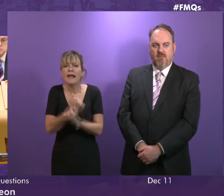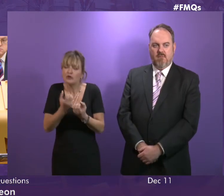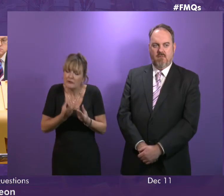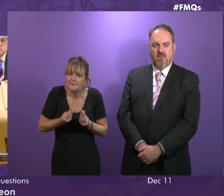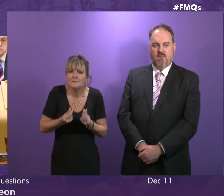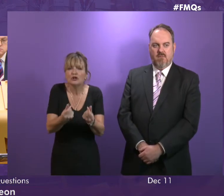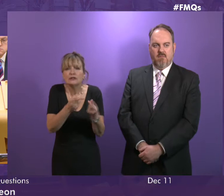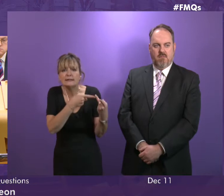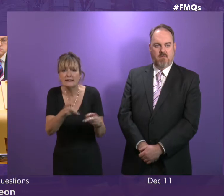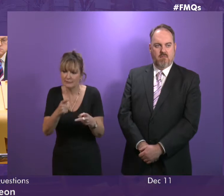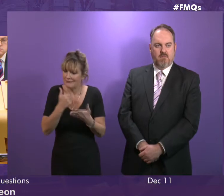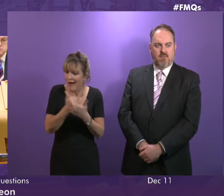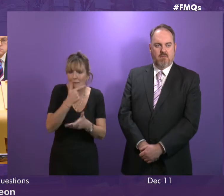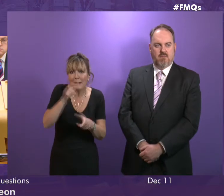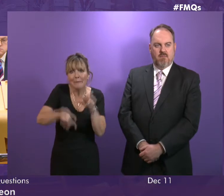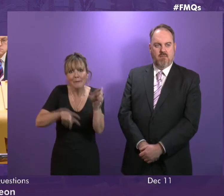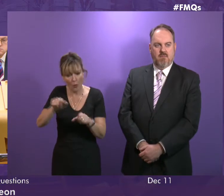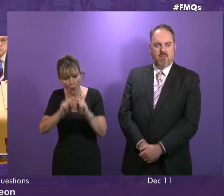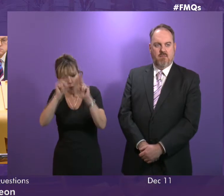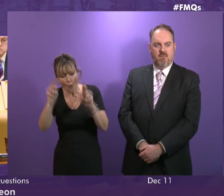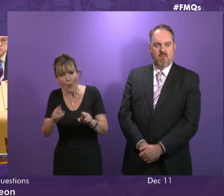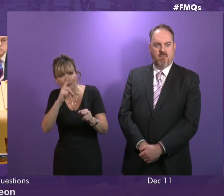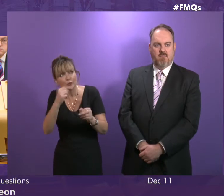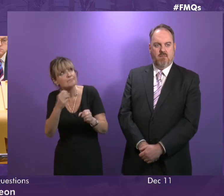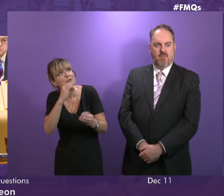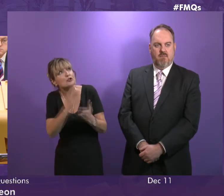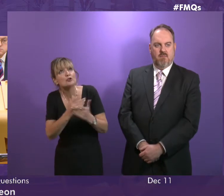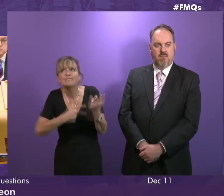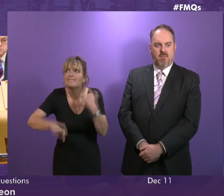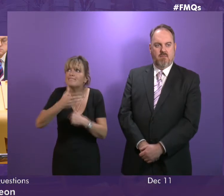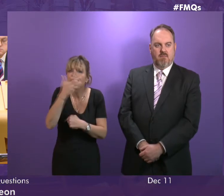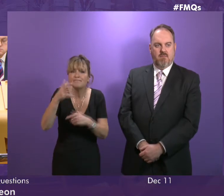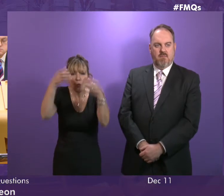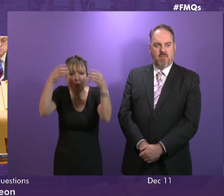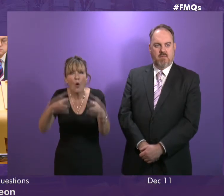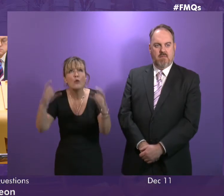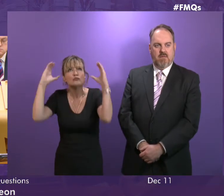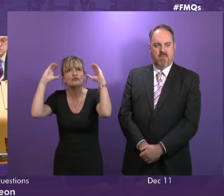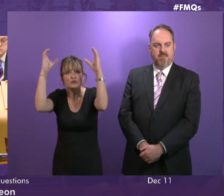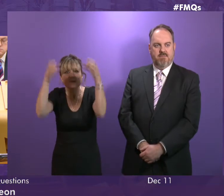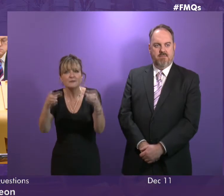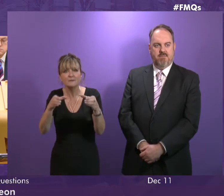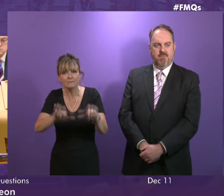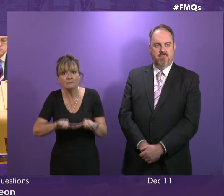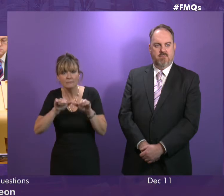their homes; the new regulation that we have spoken about to put in place rules that say